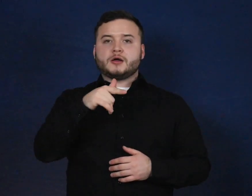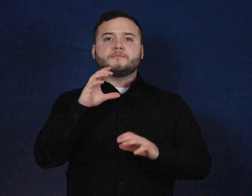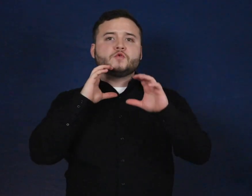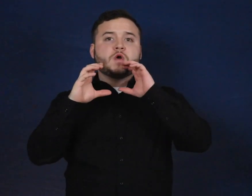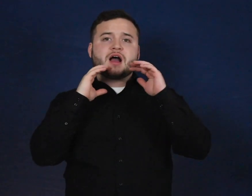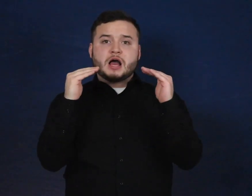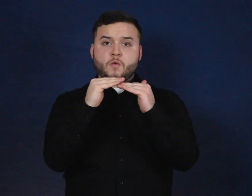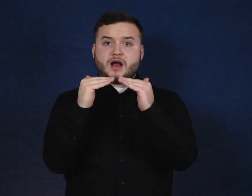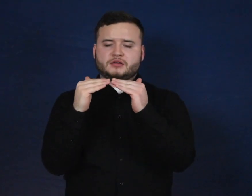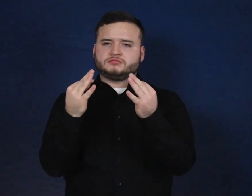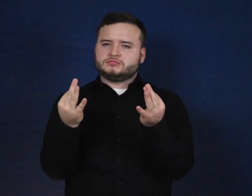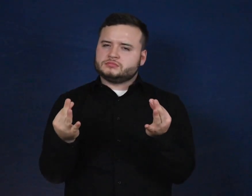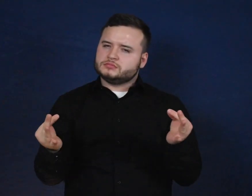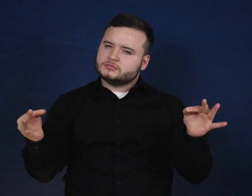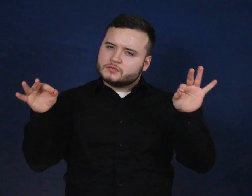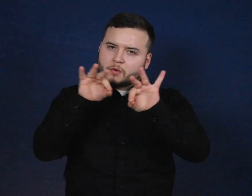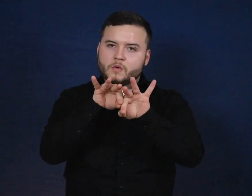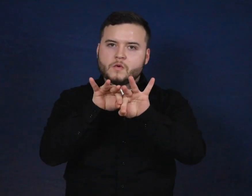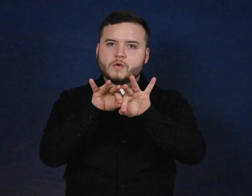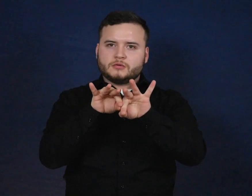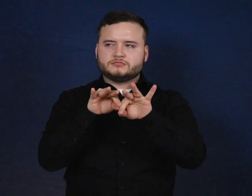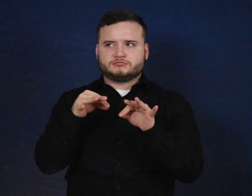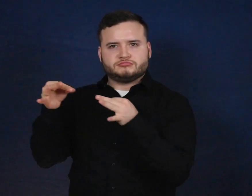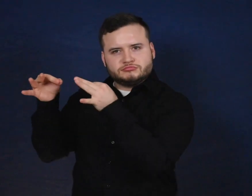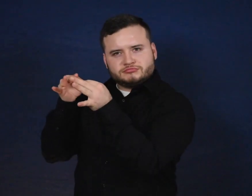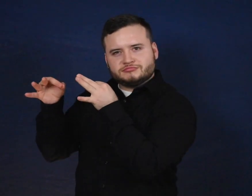equity is important.